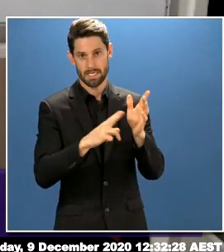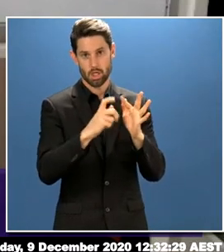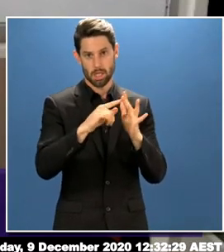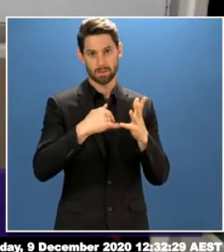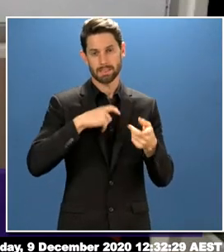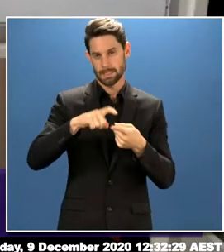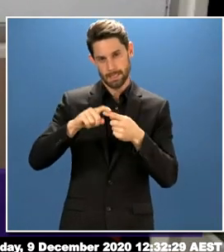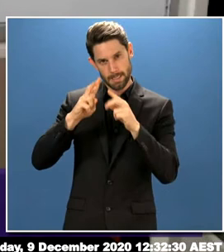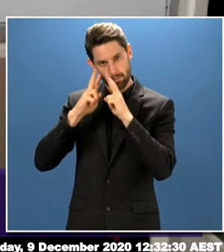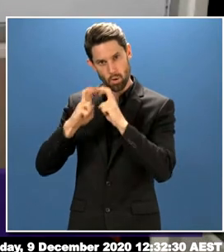Thank you.